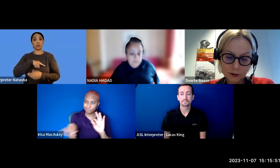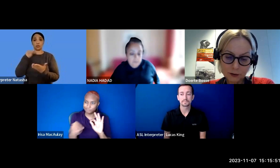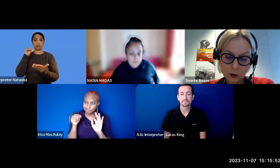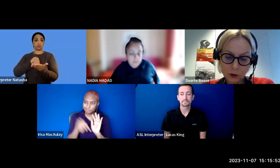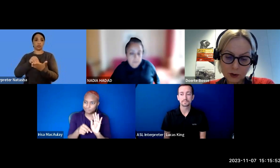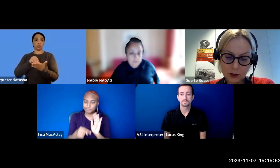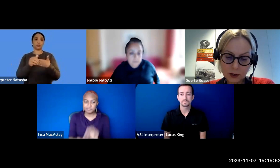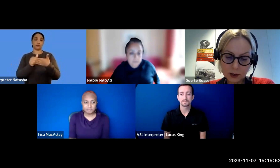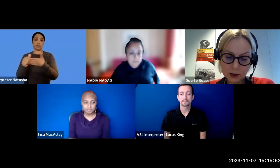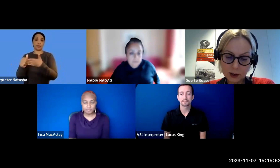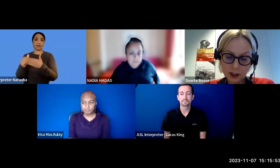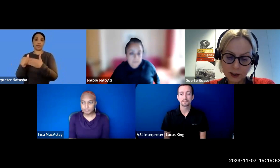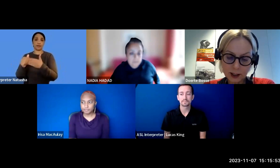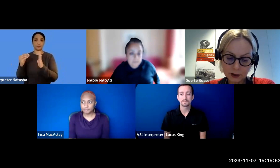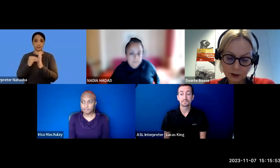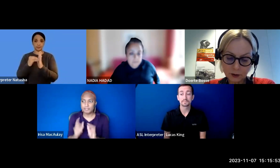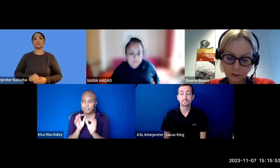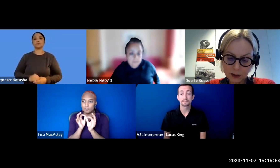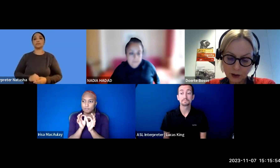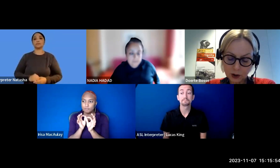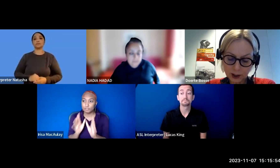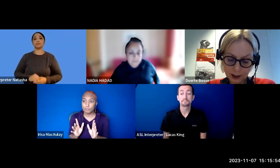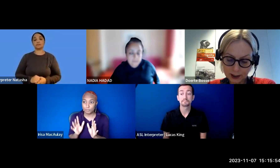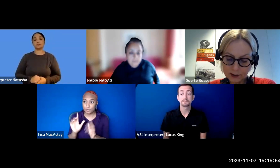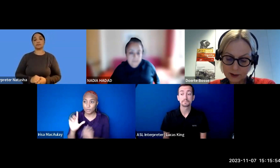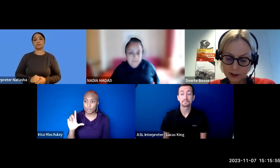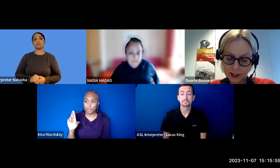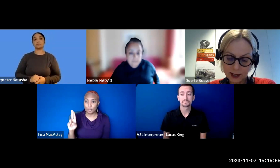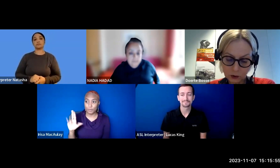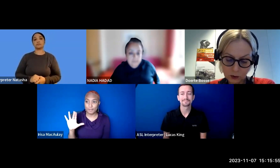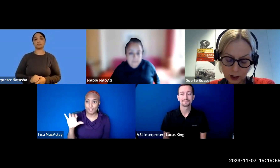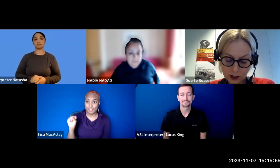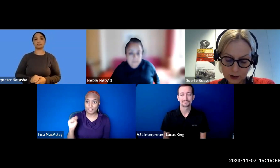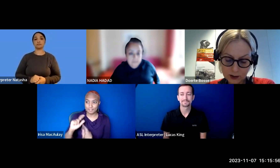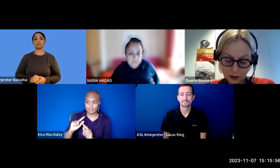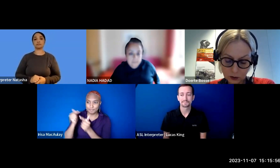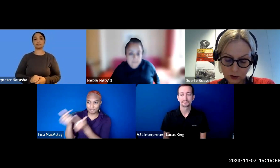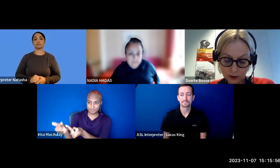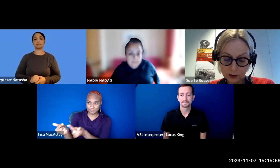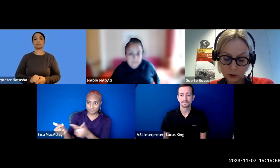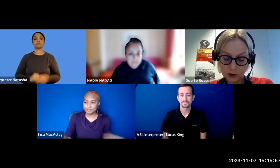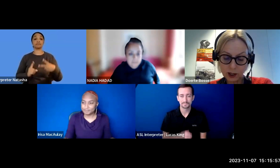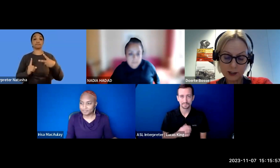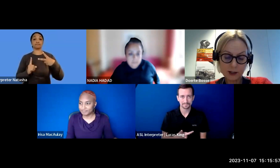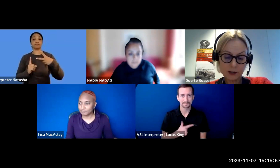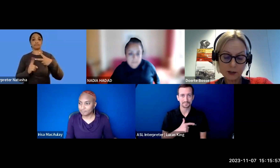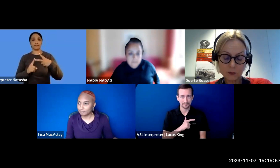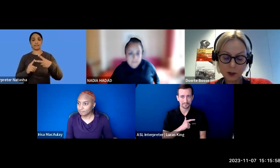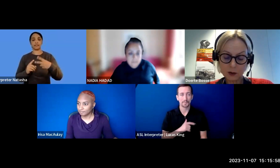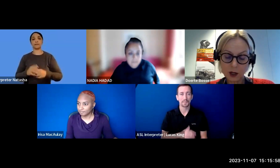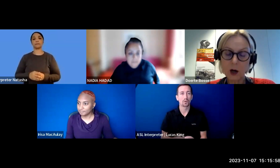Then, of course, I would like to mention again that echo has very good guidance as well